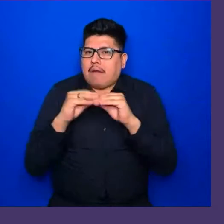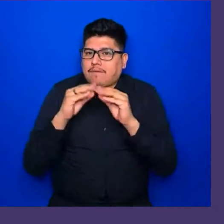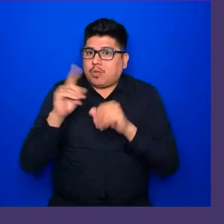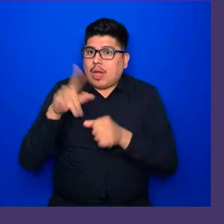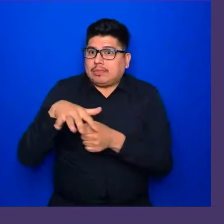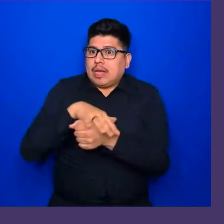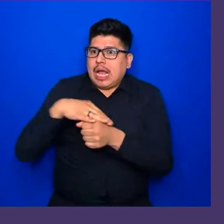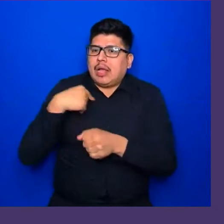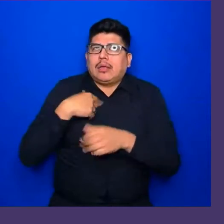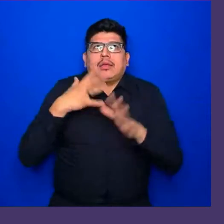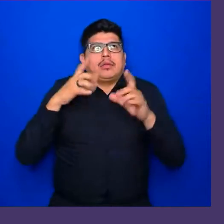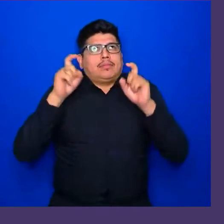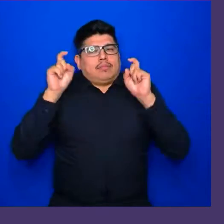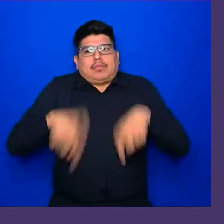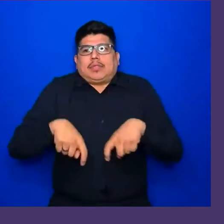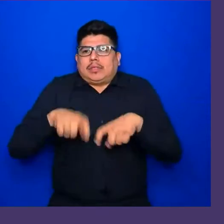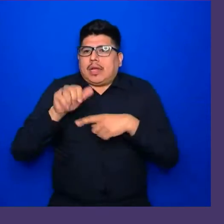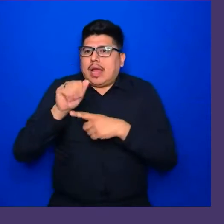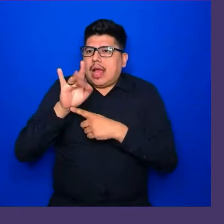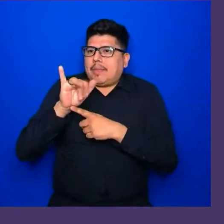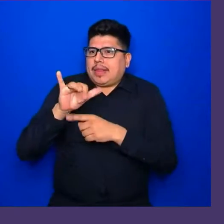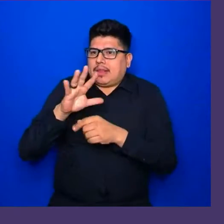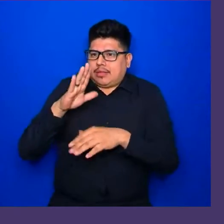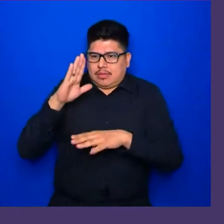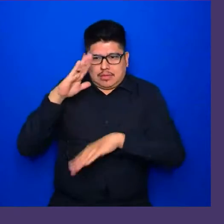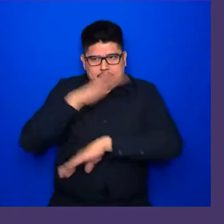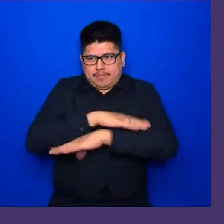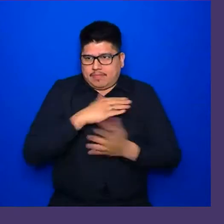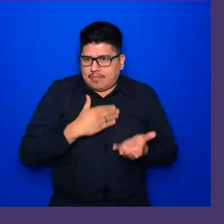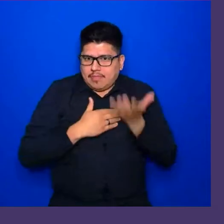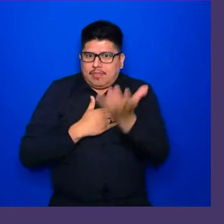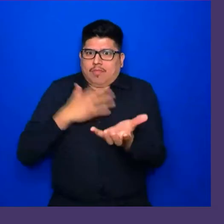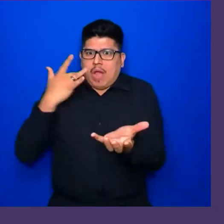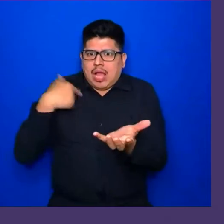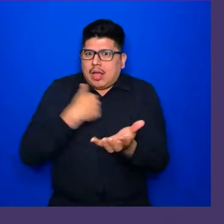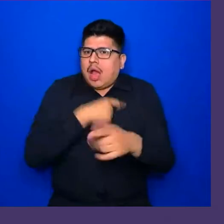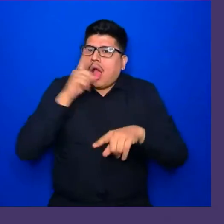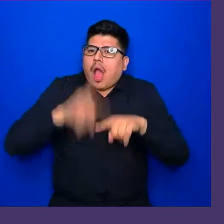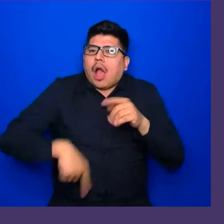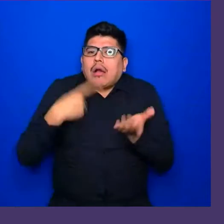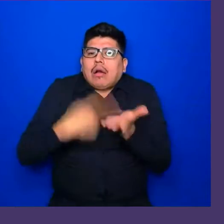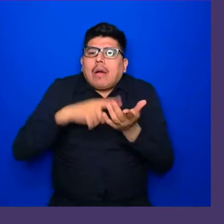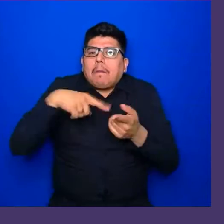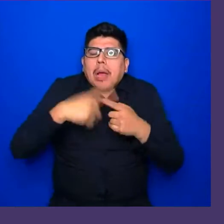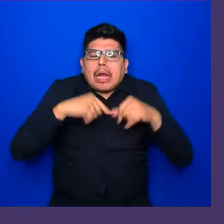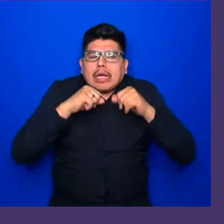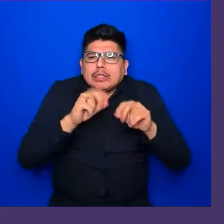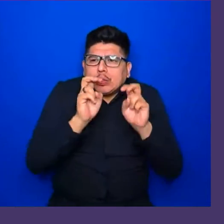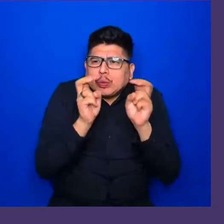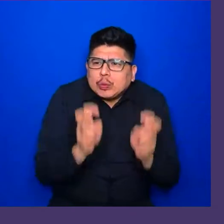We cannot be talking about security issues where AI was a big theme there and we don't bring disability accessibility to the table.